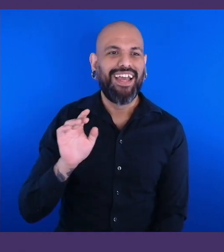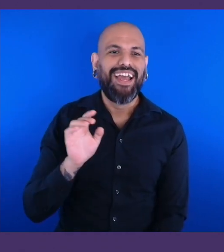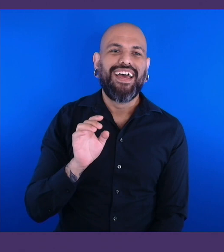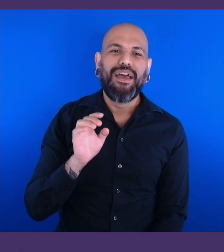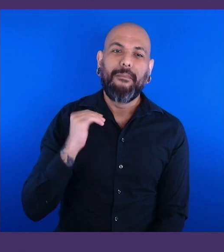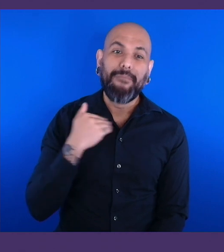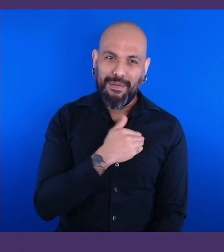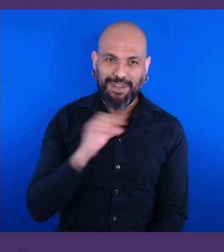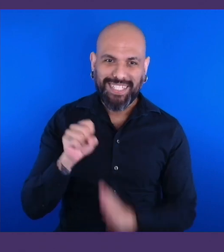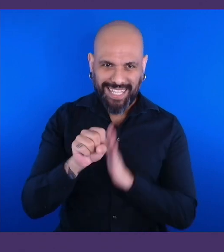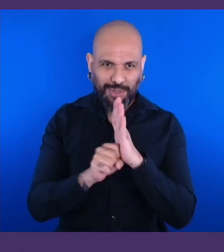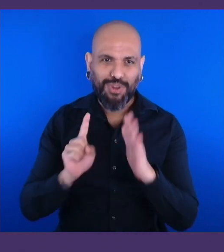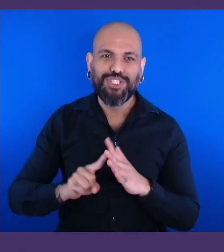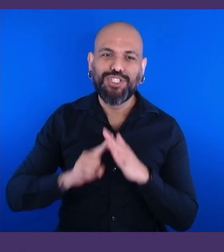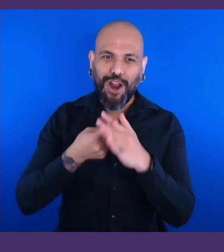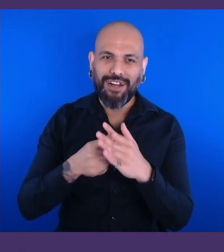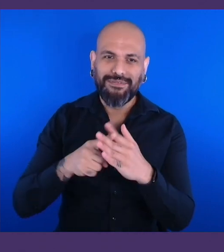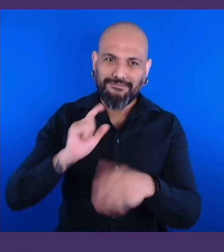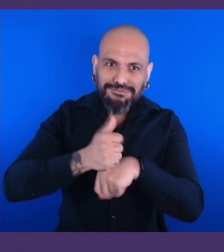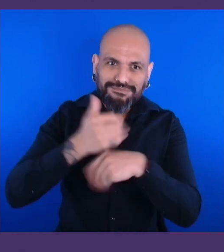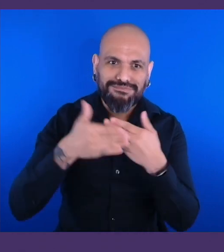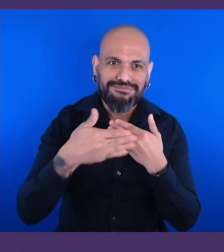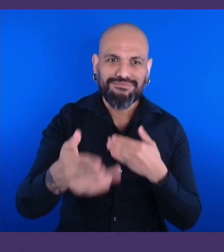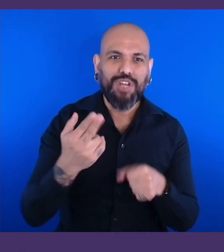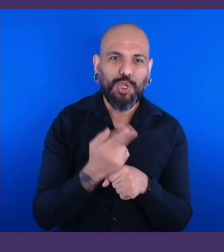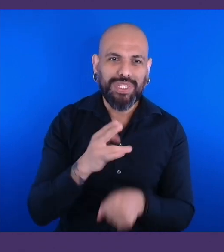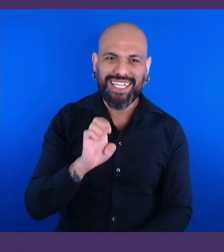So, panelists, what do we think life is going to look